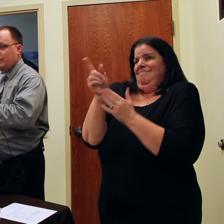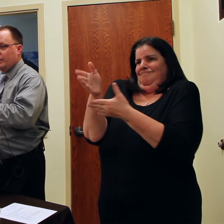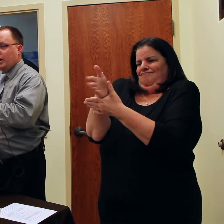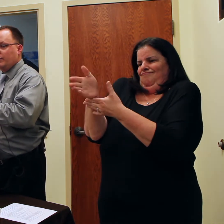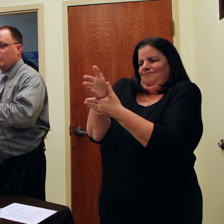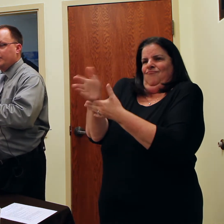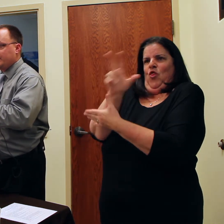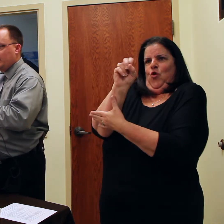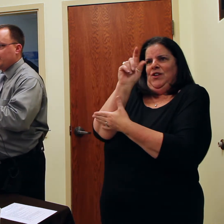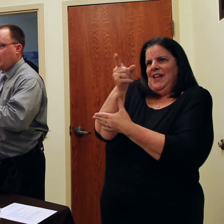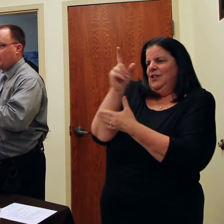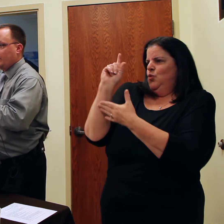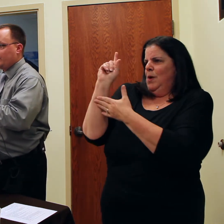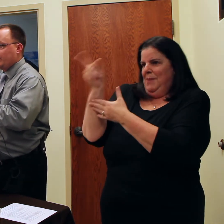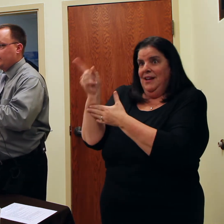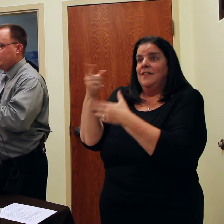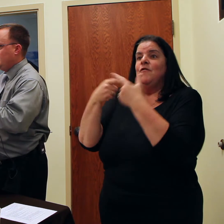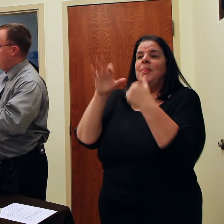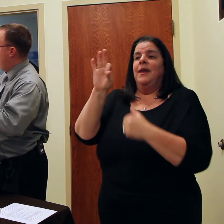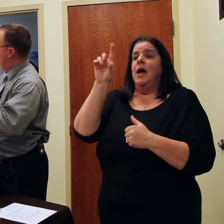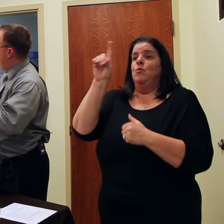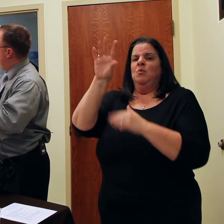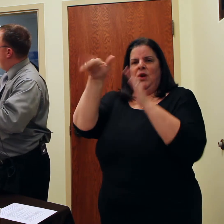from the 911 center in Colorado Springs.